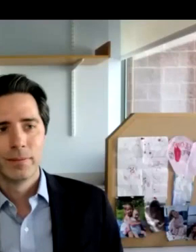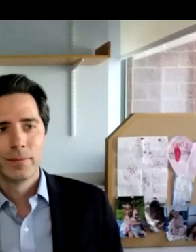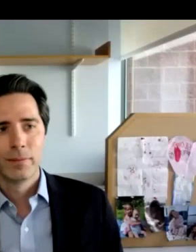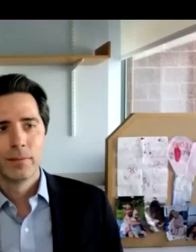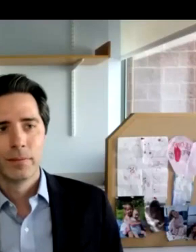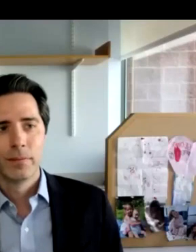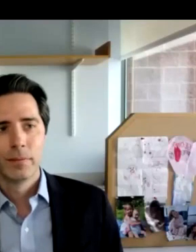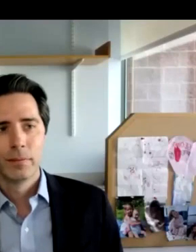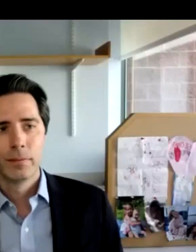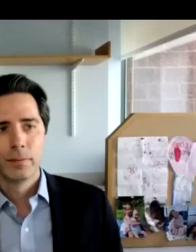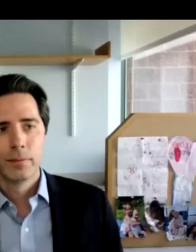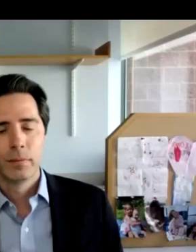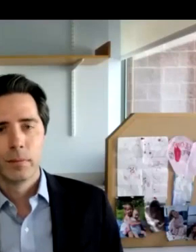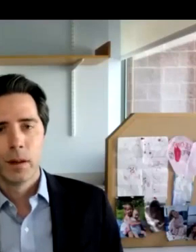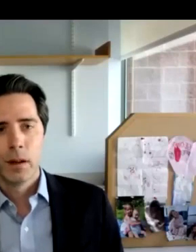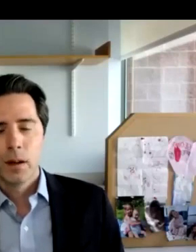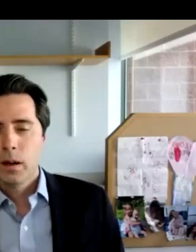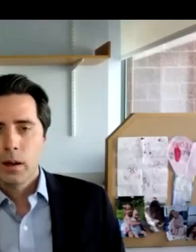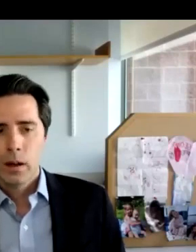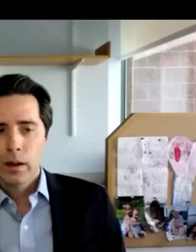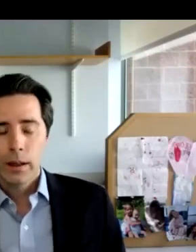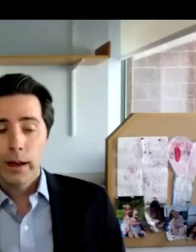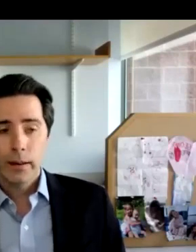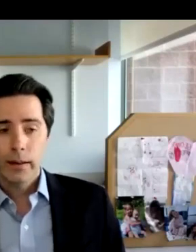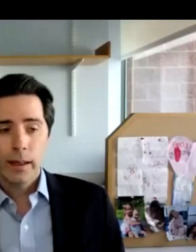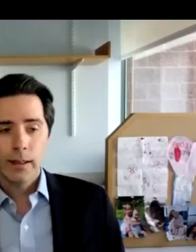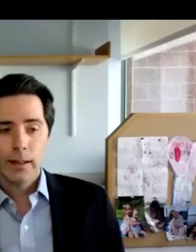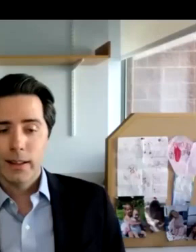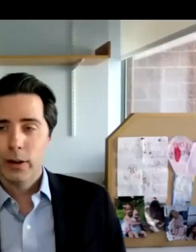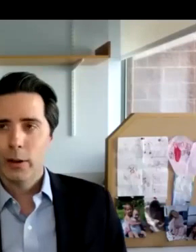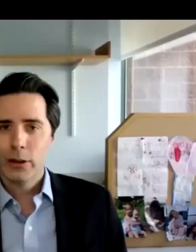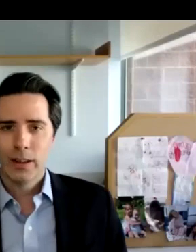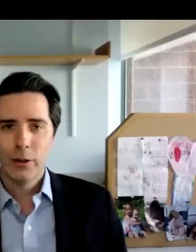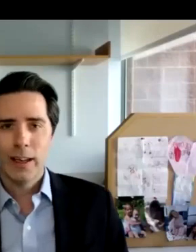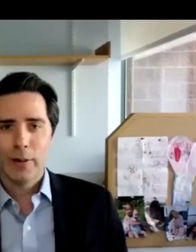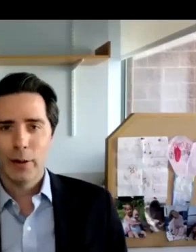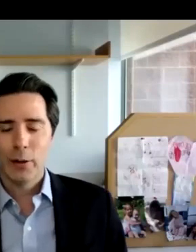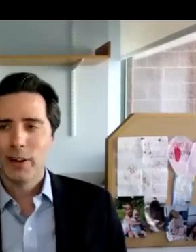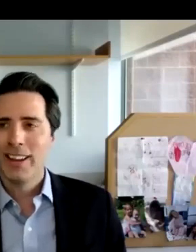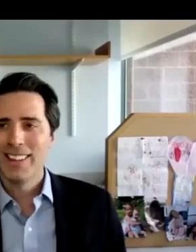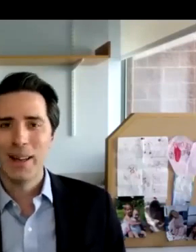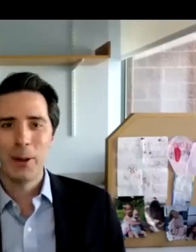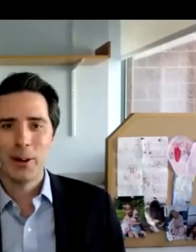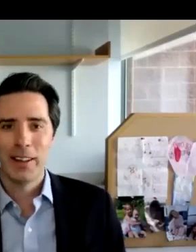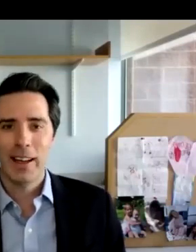in hearing for this population yeah that's a that's a great question